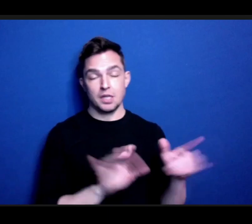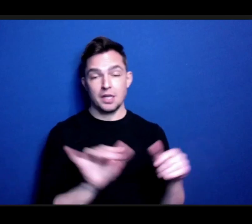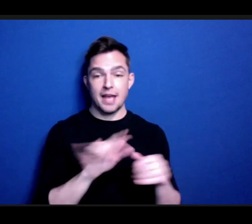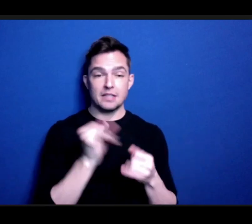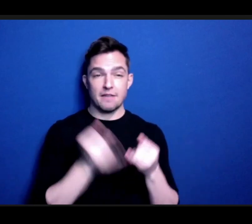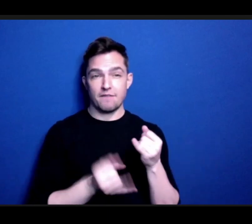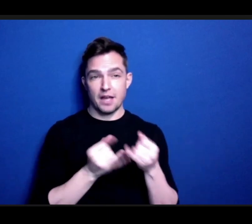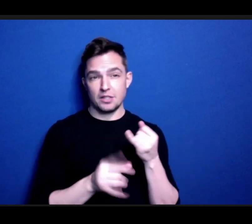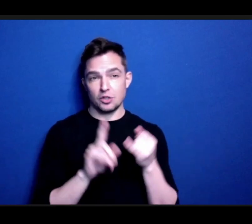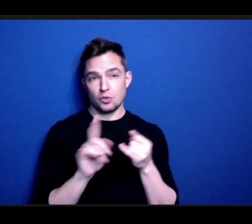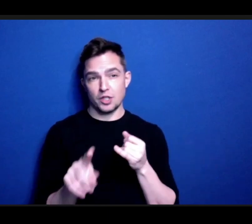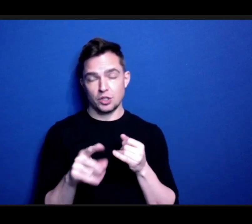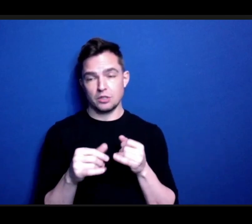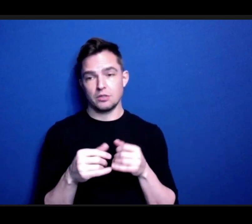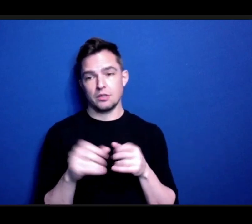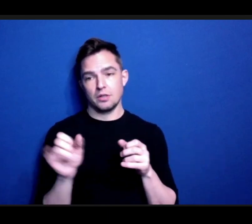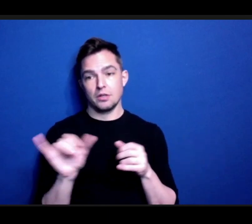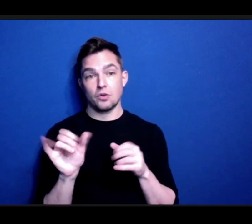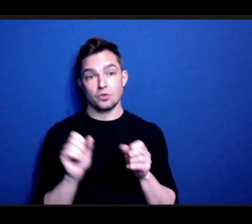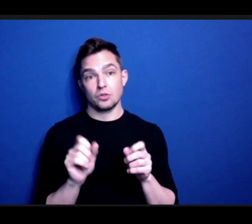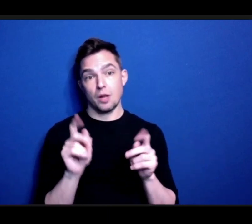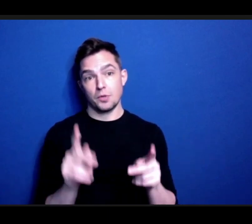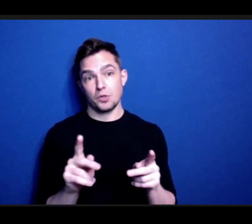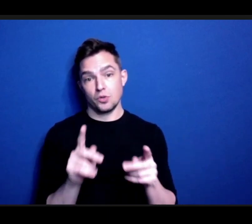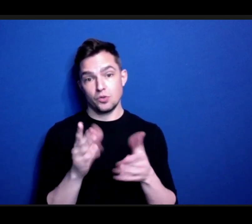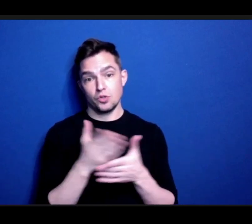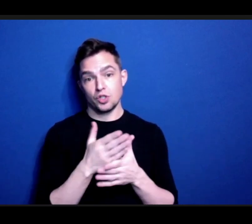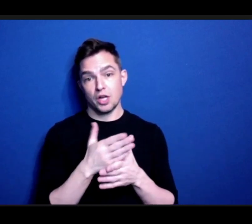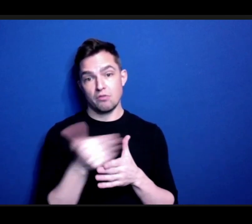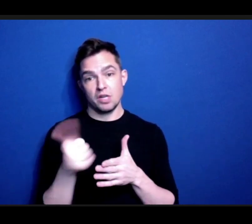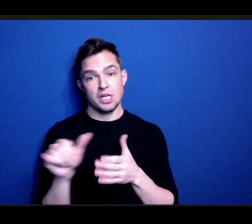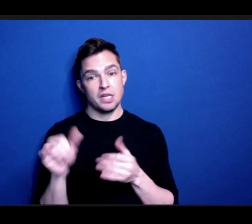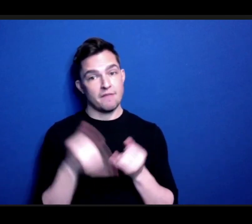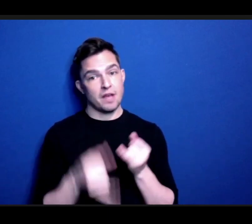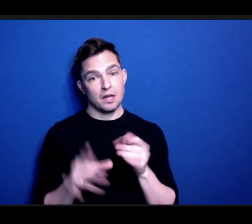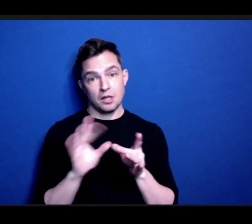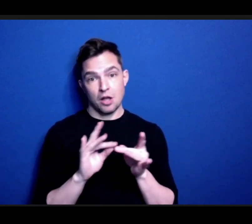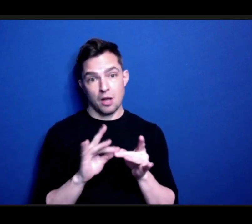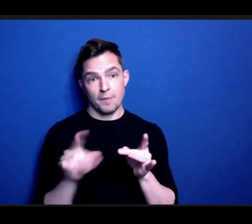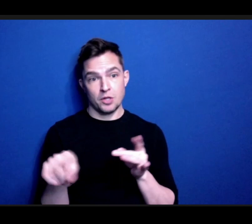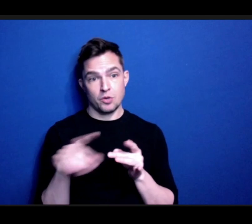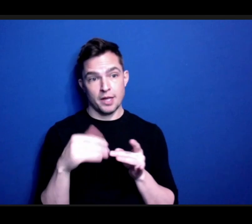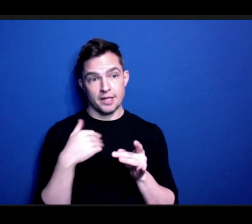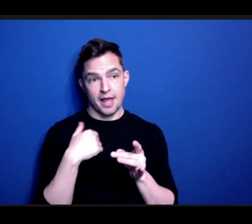question, and like an opportunity to share any final comments you might have. I just